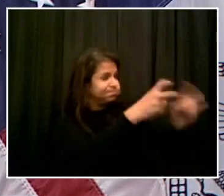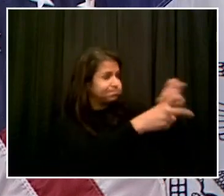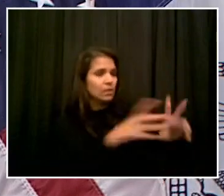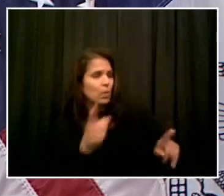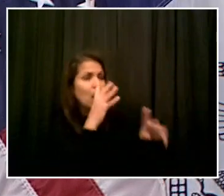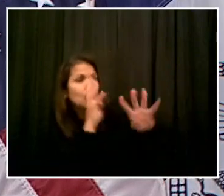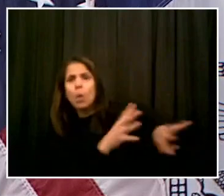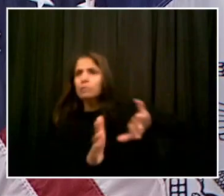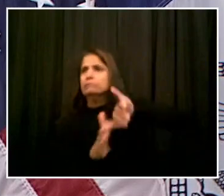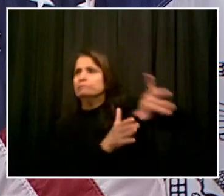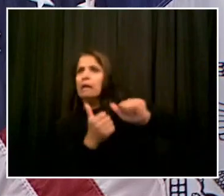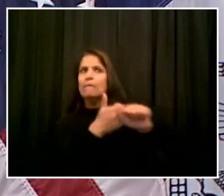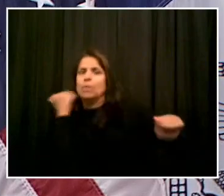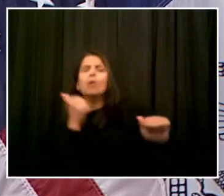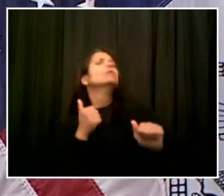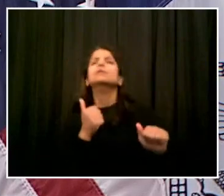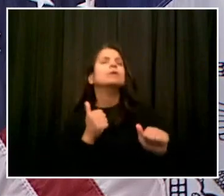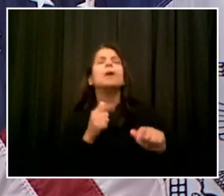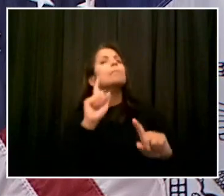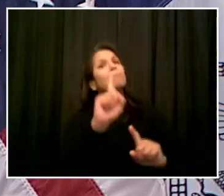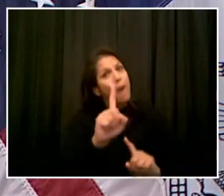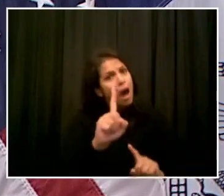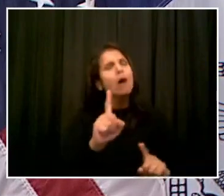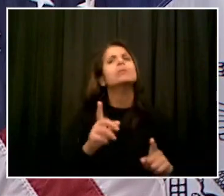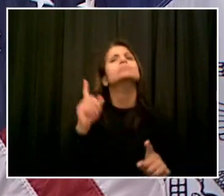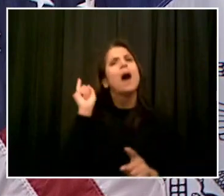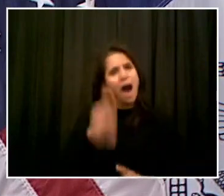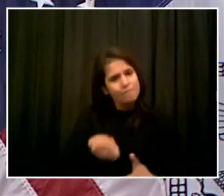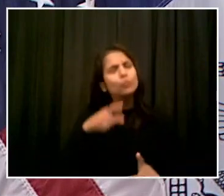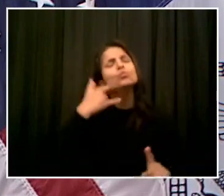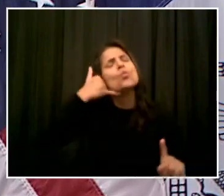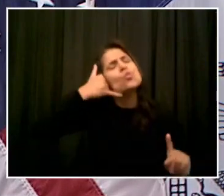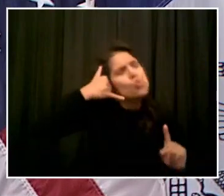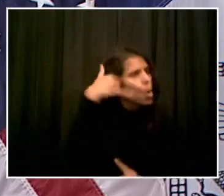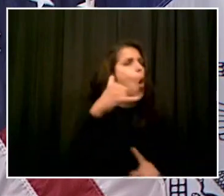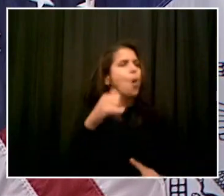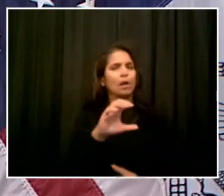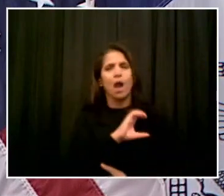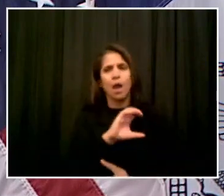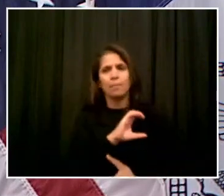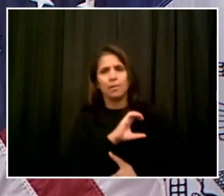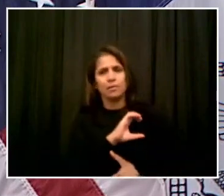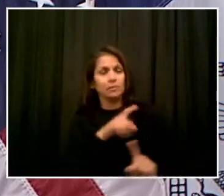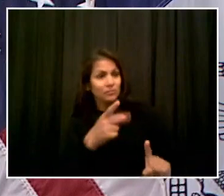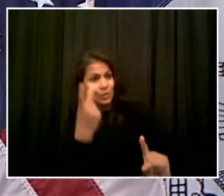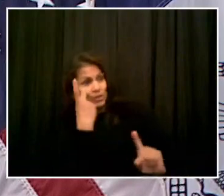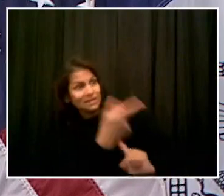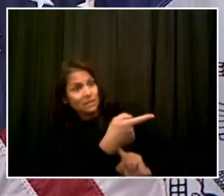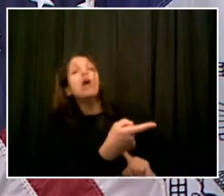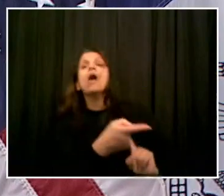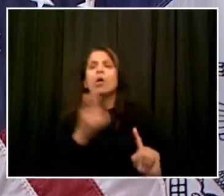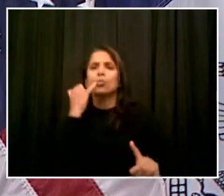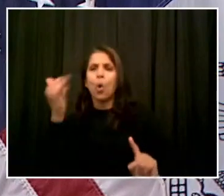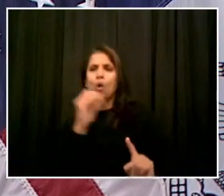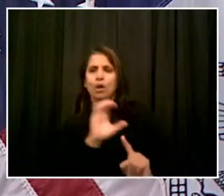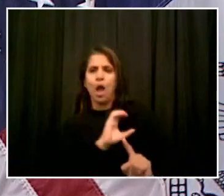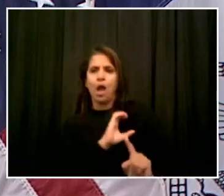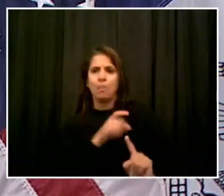SEPARATE FROM THAT PERSON AND